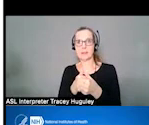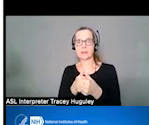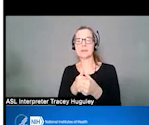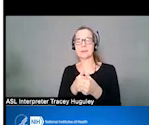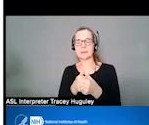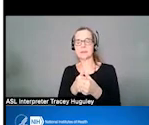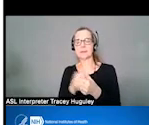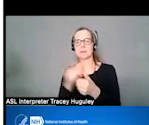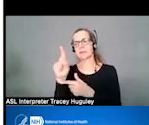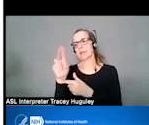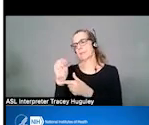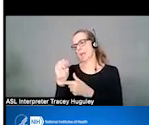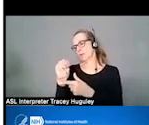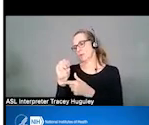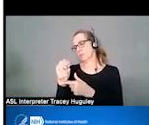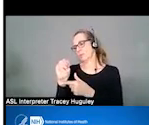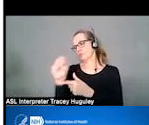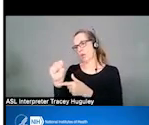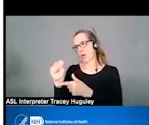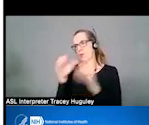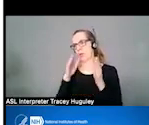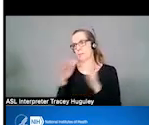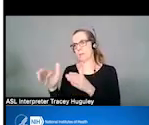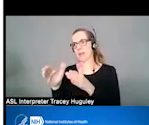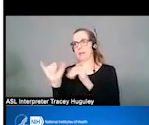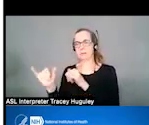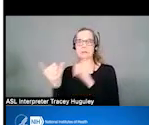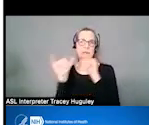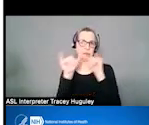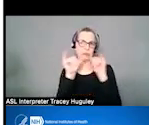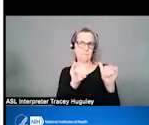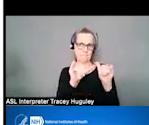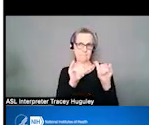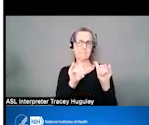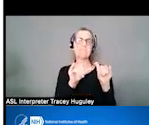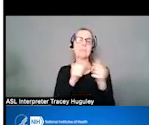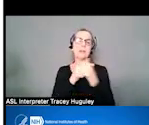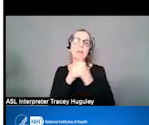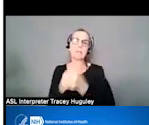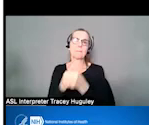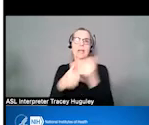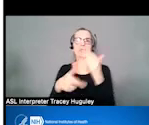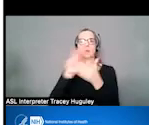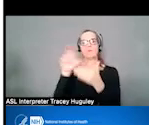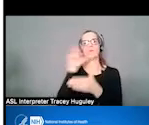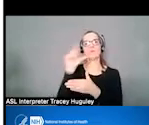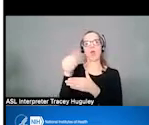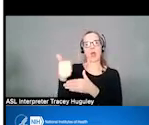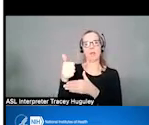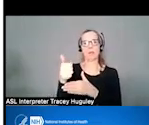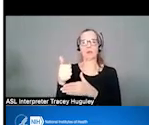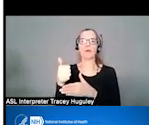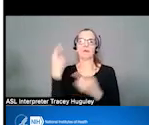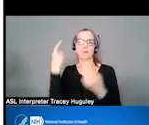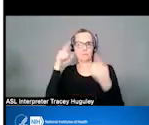and Sharing Plan in the same way that compliance is reviewed for other terms and conditions of awards,